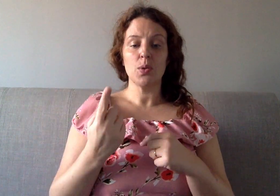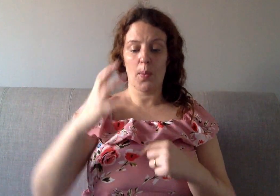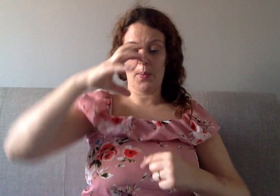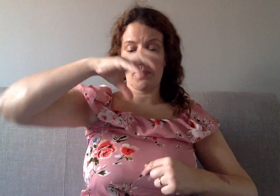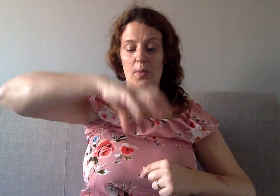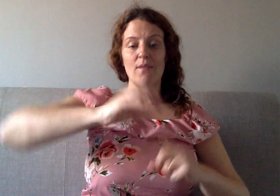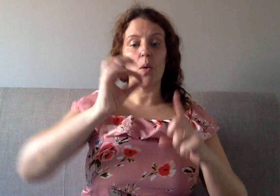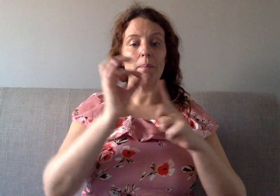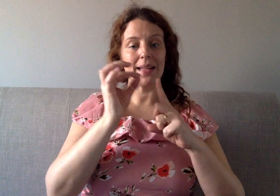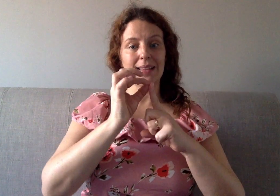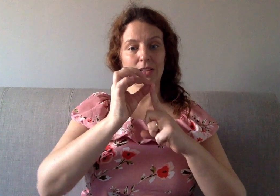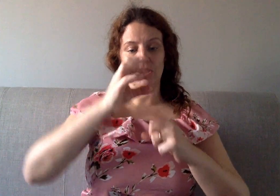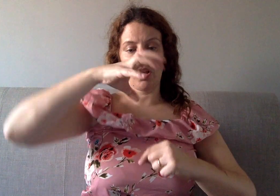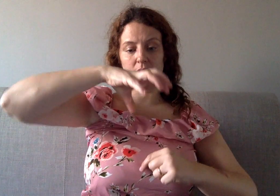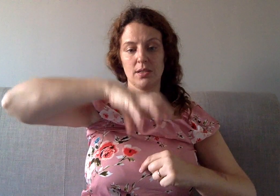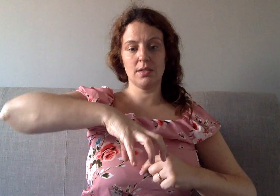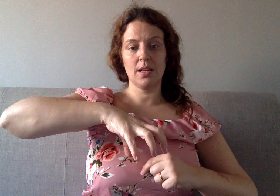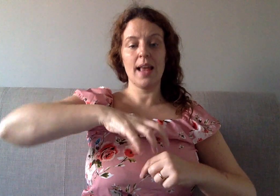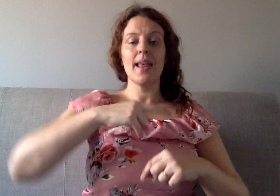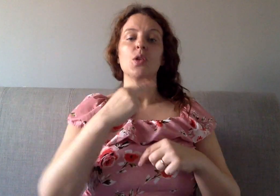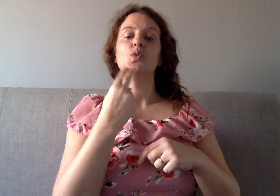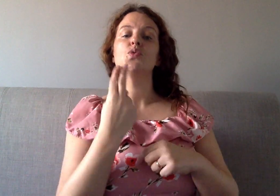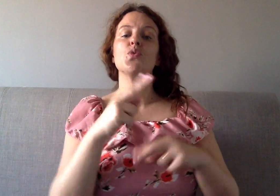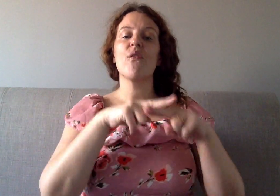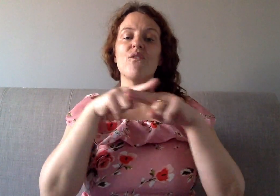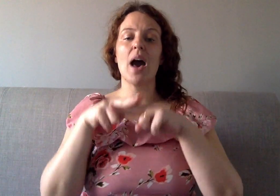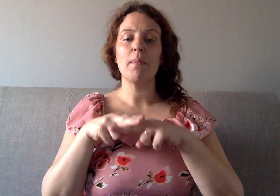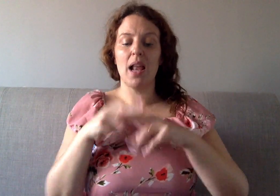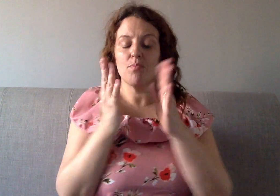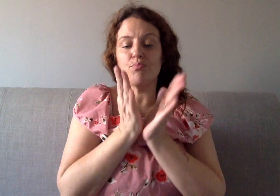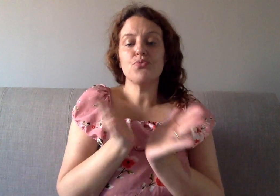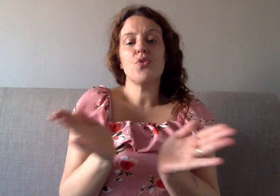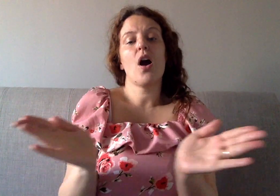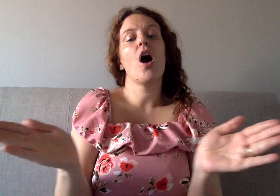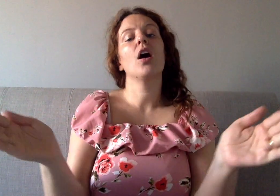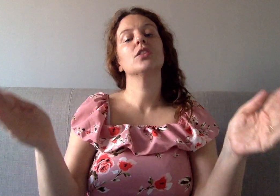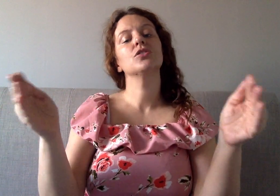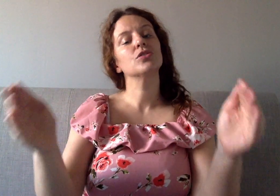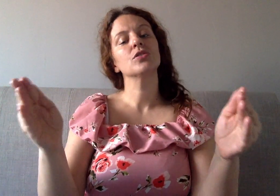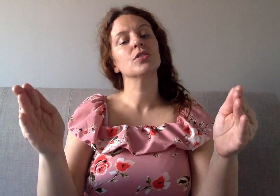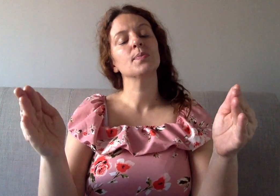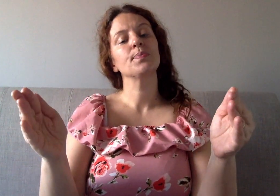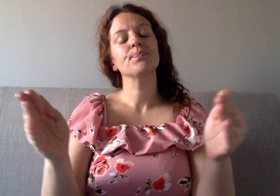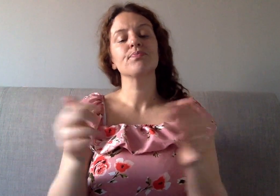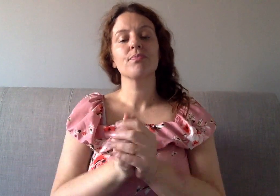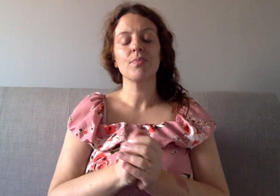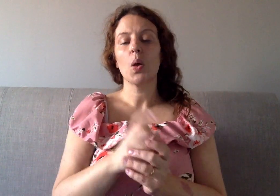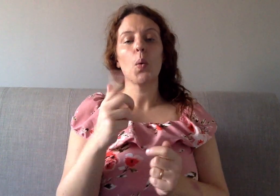The Plantagenets were a group that branched off into two families.